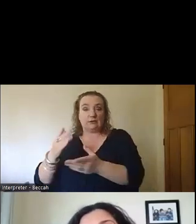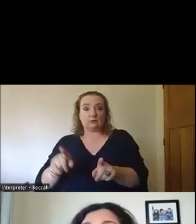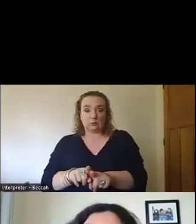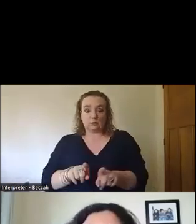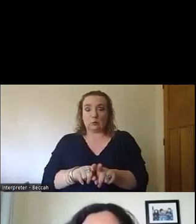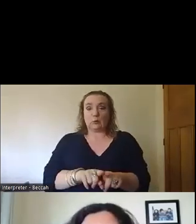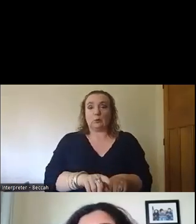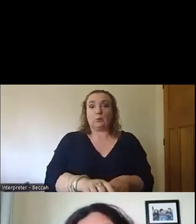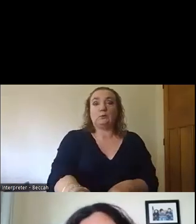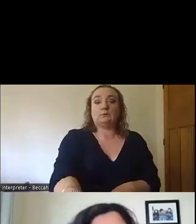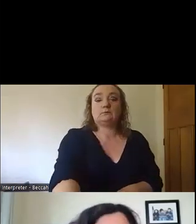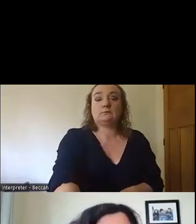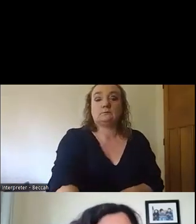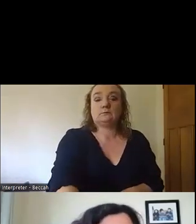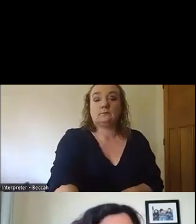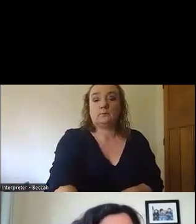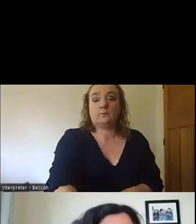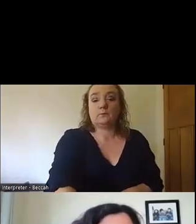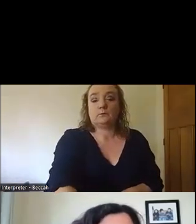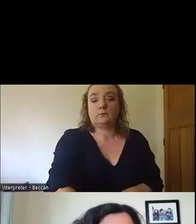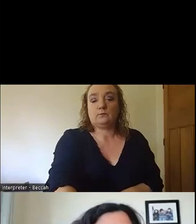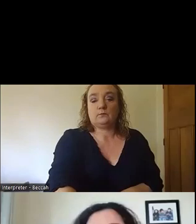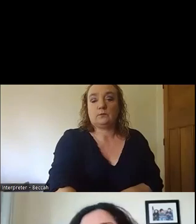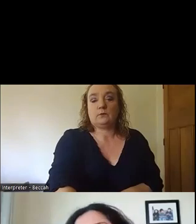to strengthen inclusive education that's another keeper.